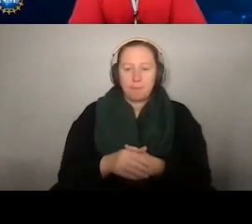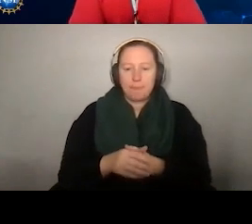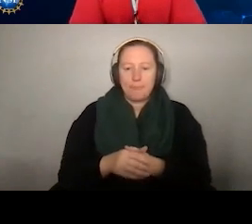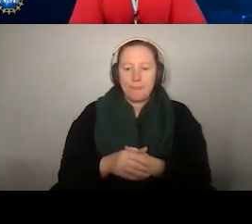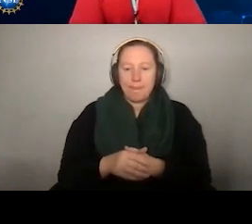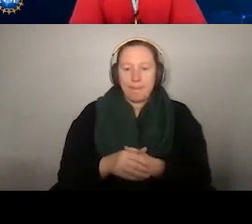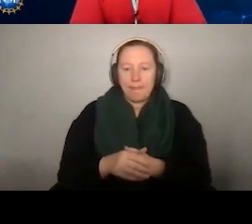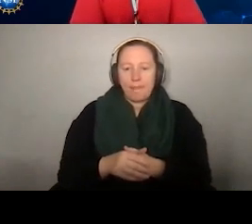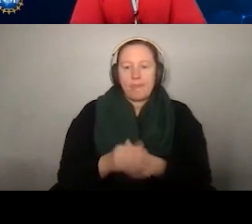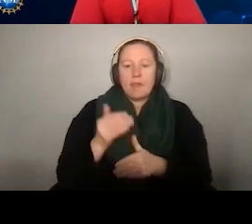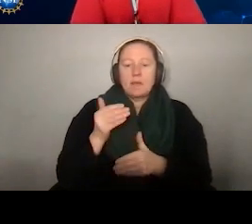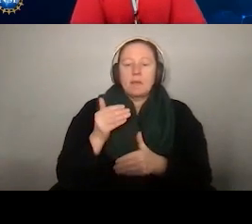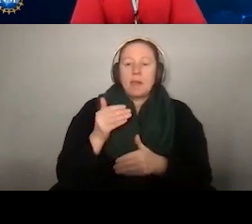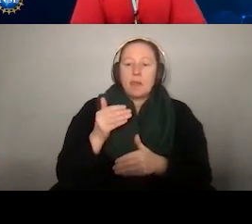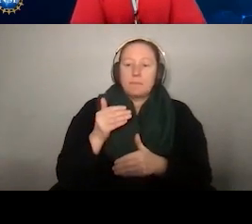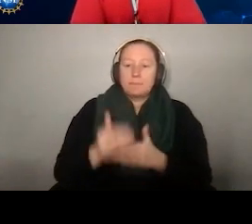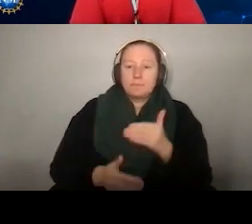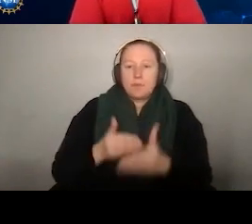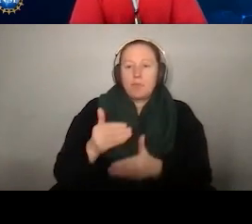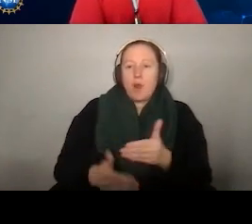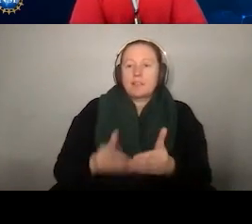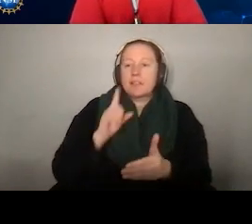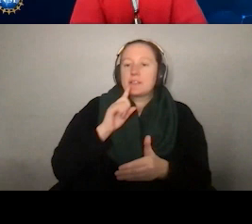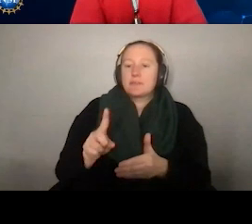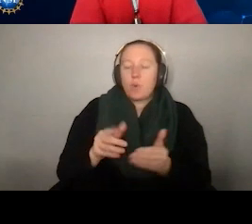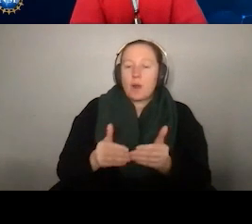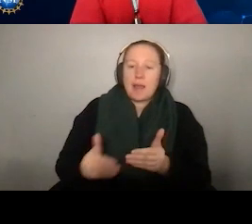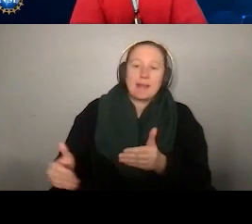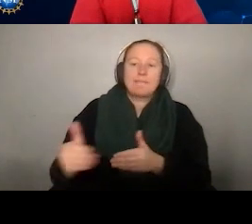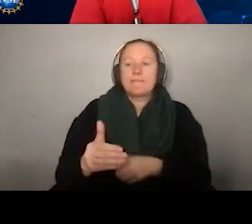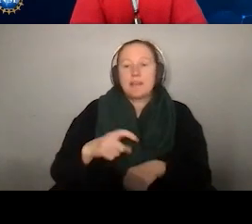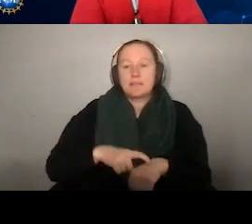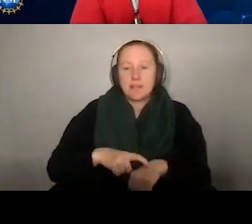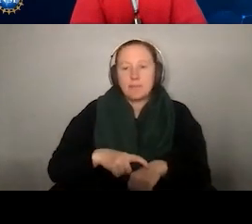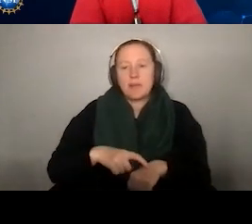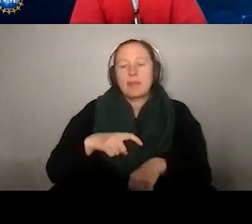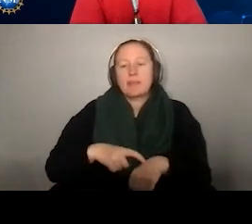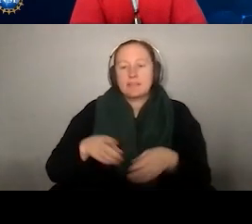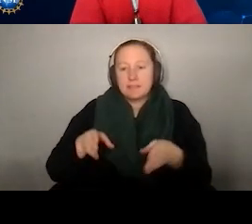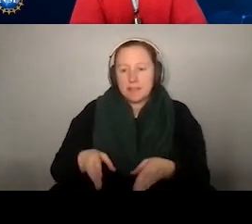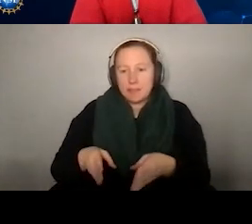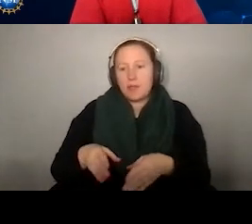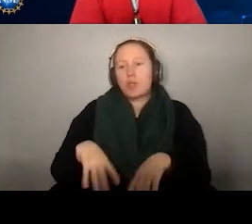the process for determining advanced timing, the period of the advance covers, and amount requested,